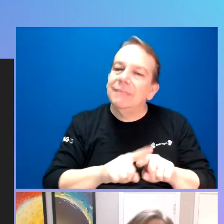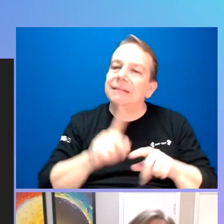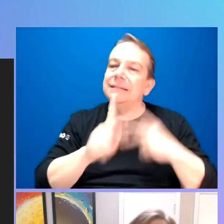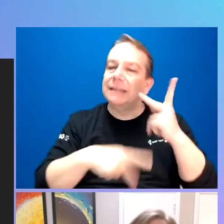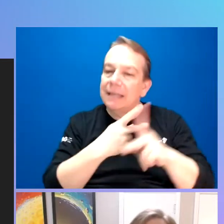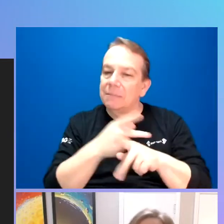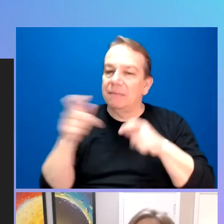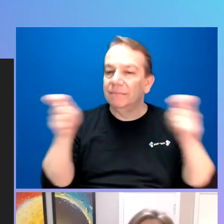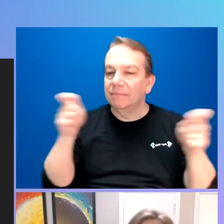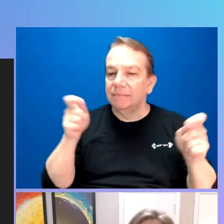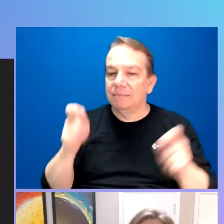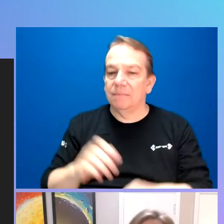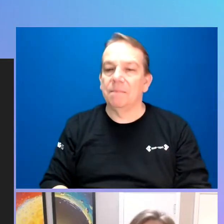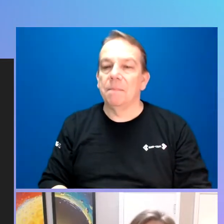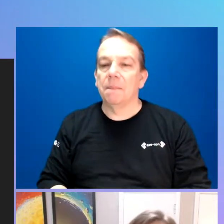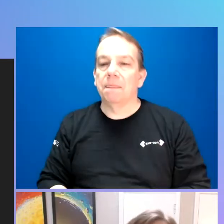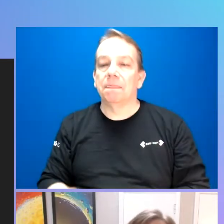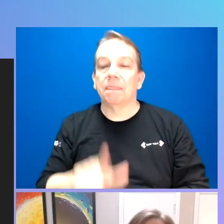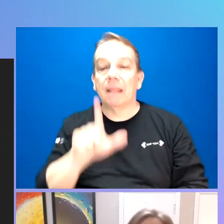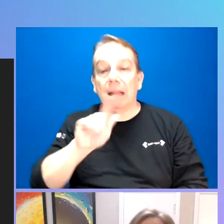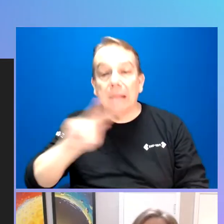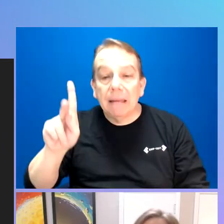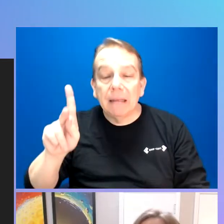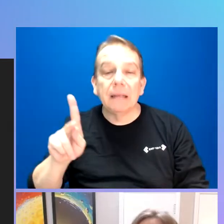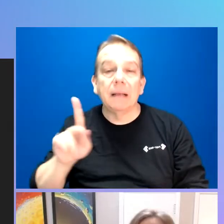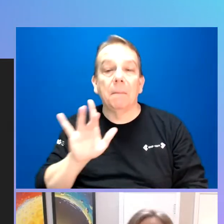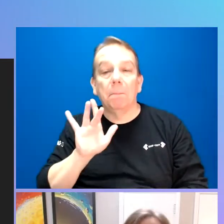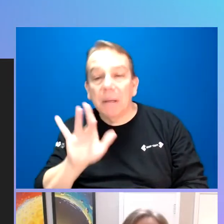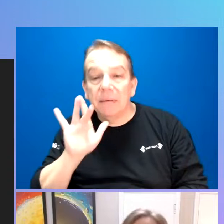links and buttons, numbered